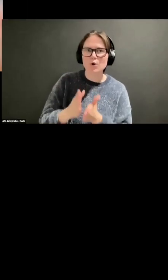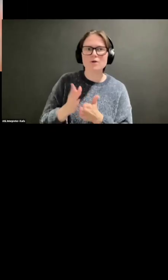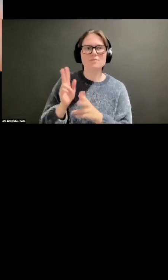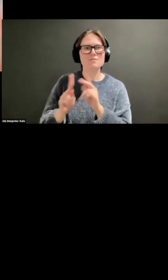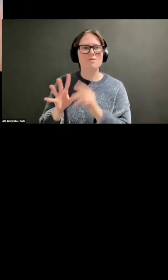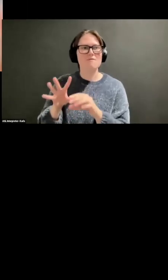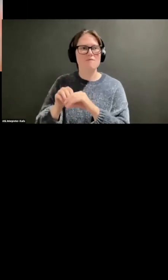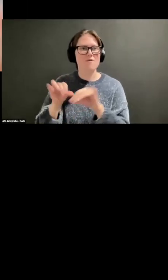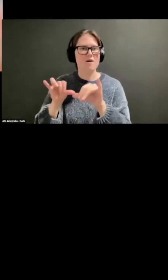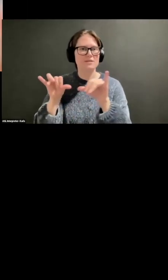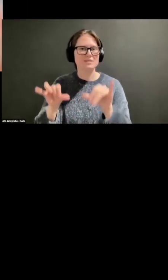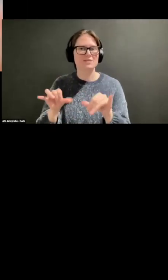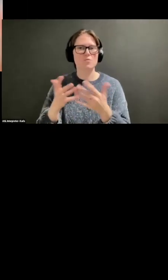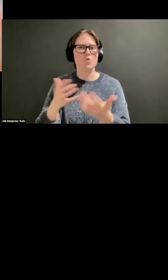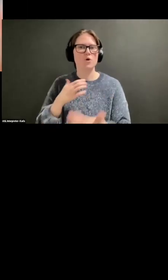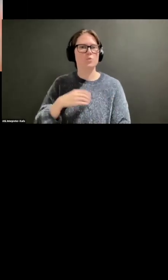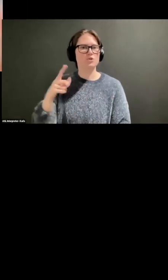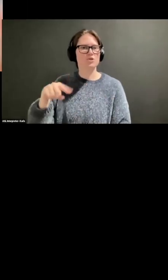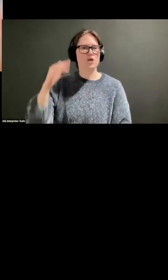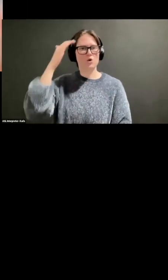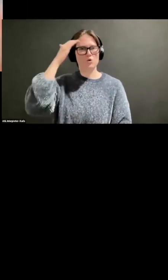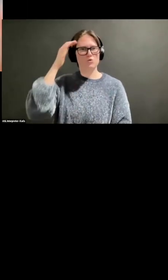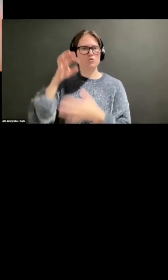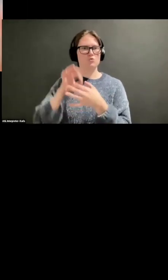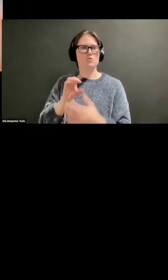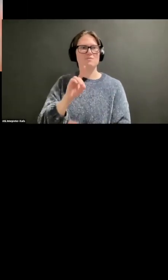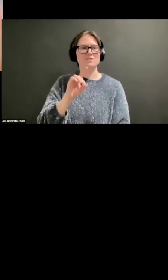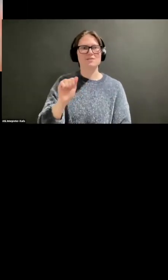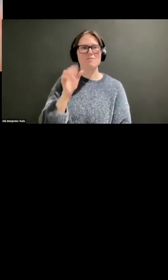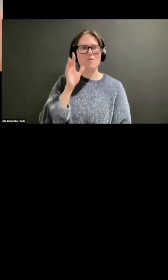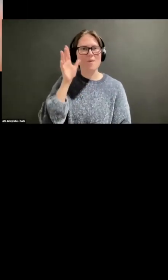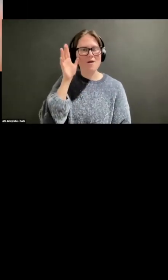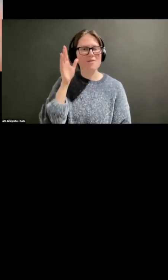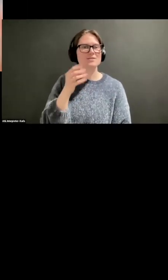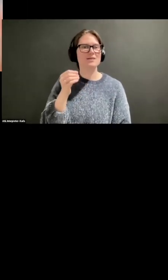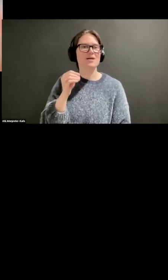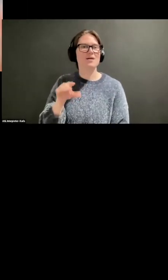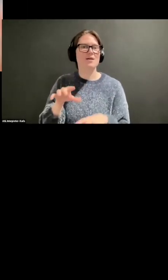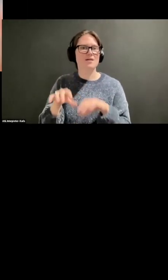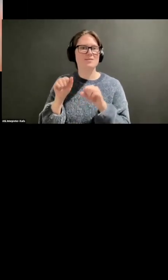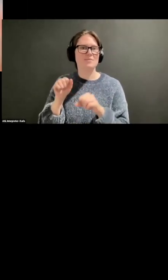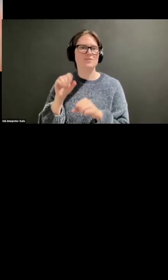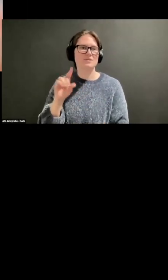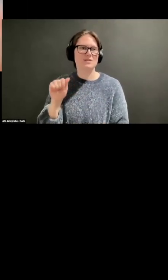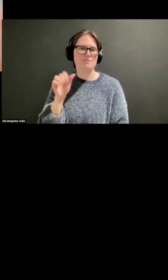parents and adoptive disabled parents? I wish one